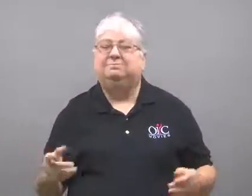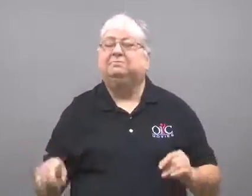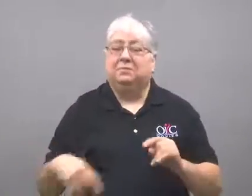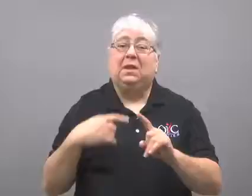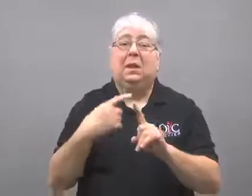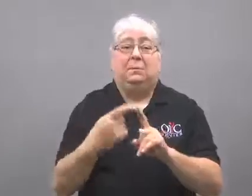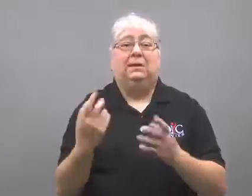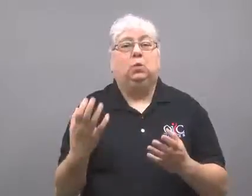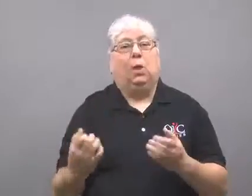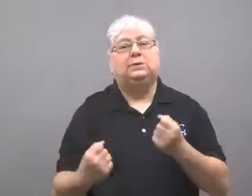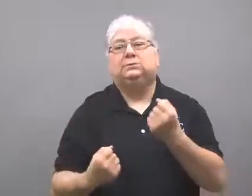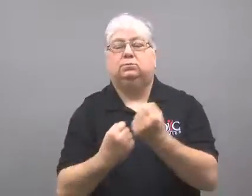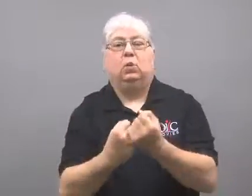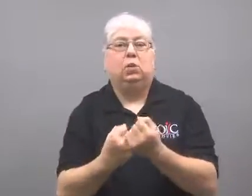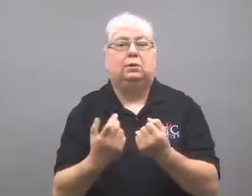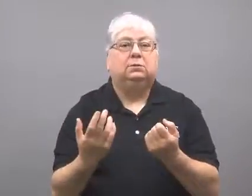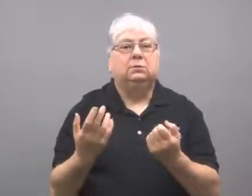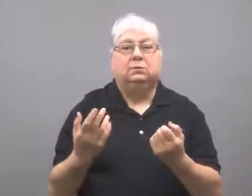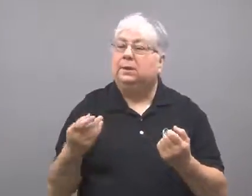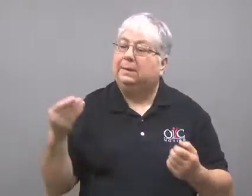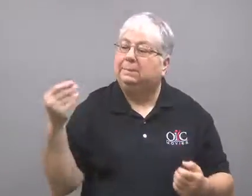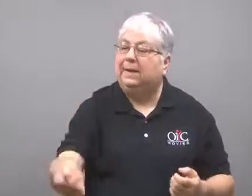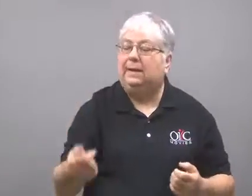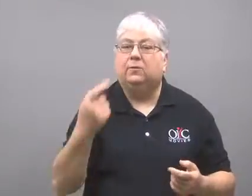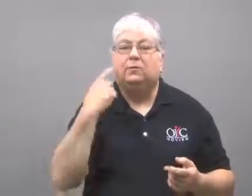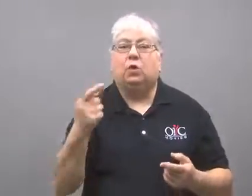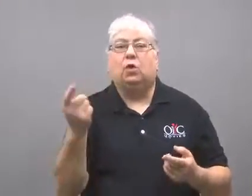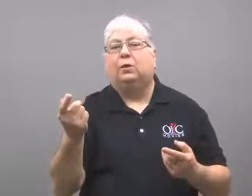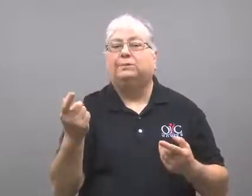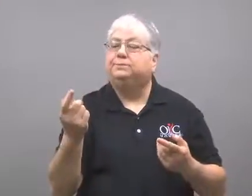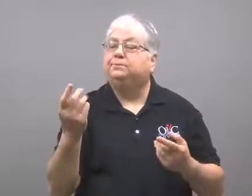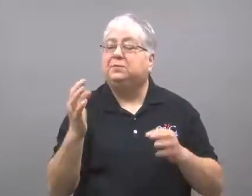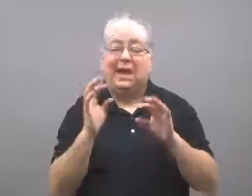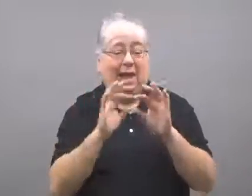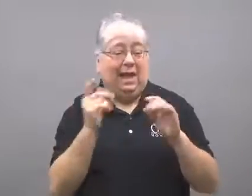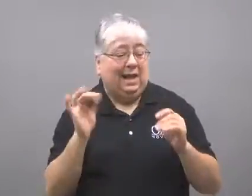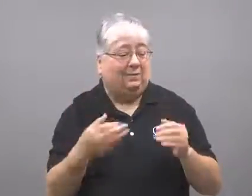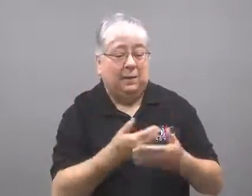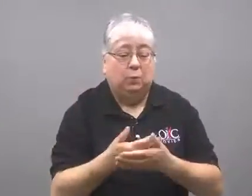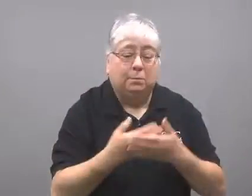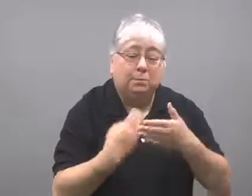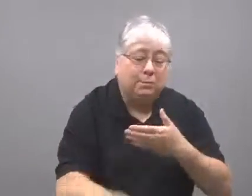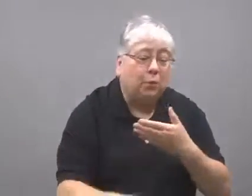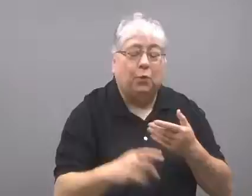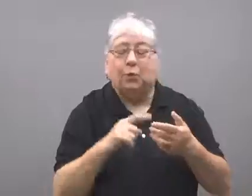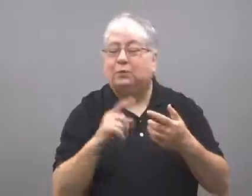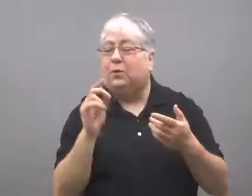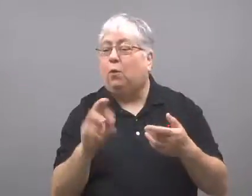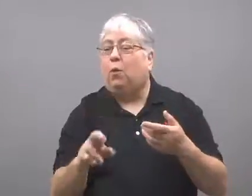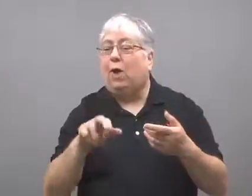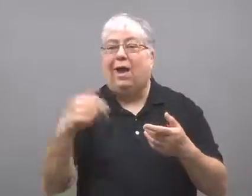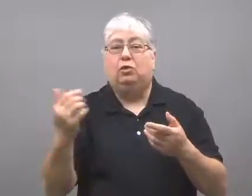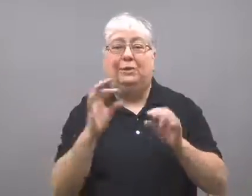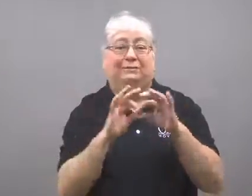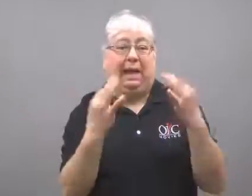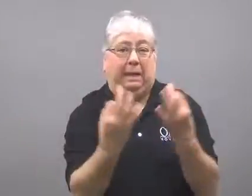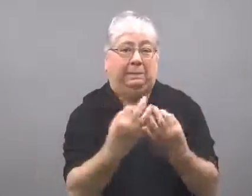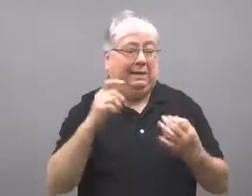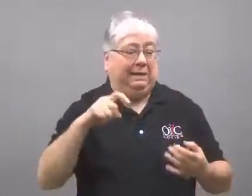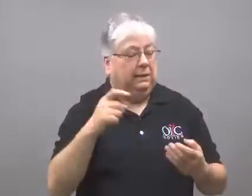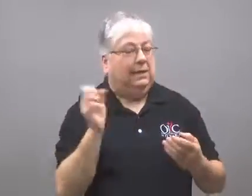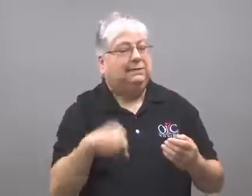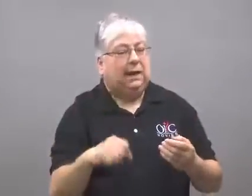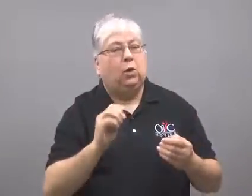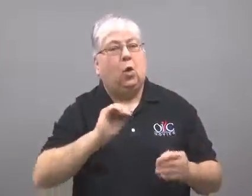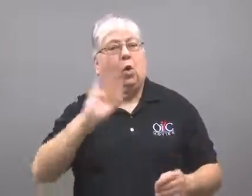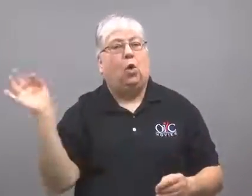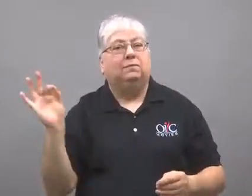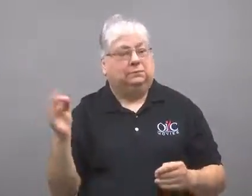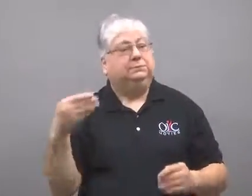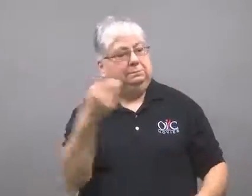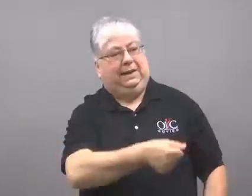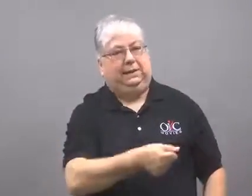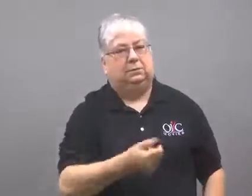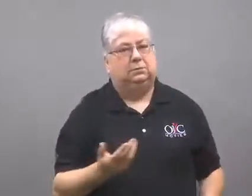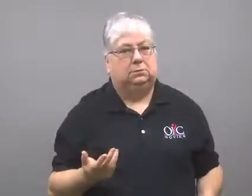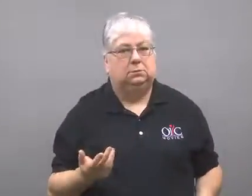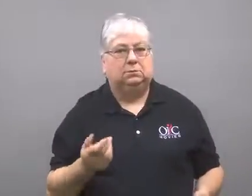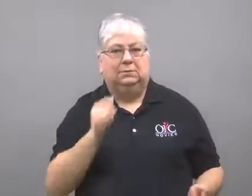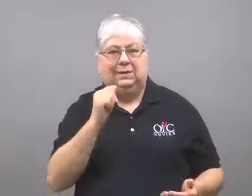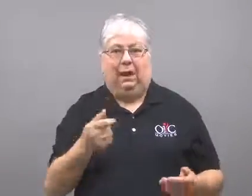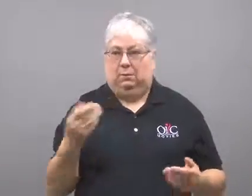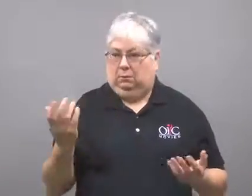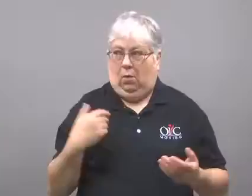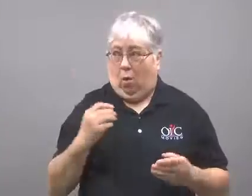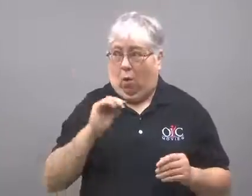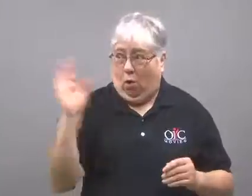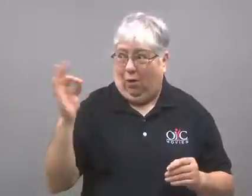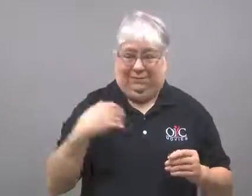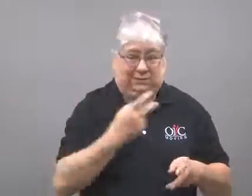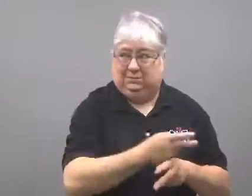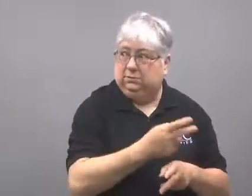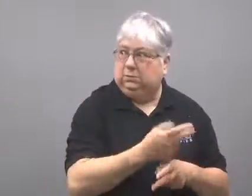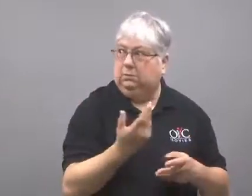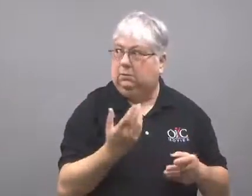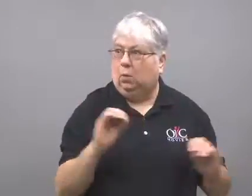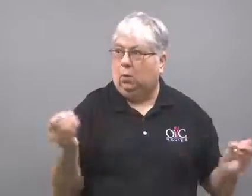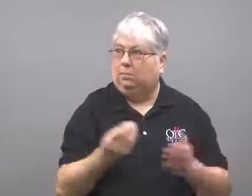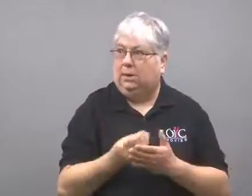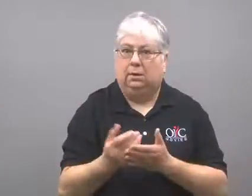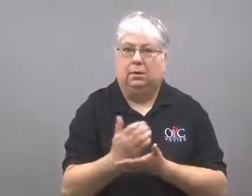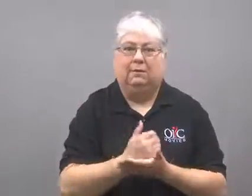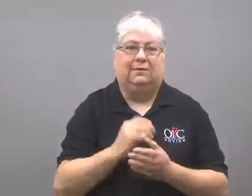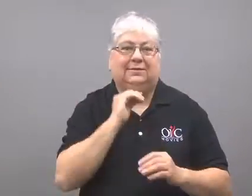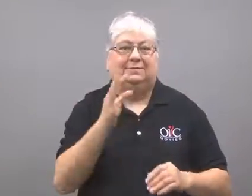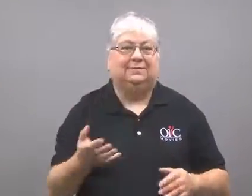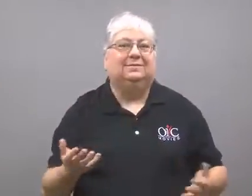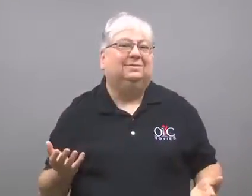She supports paid family and maternity leave, so people get paid while taking care of family.